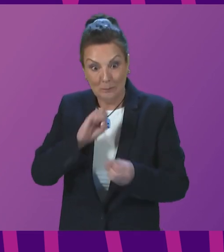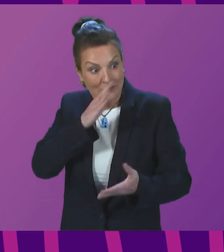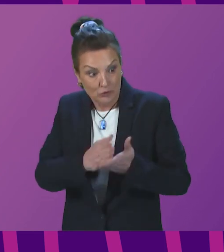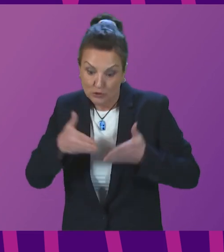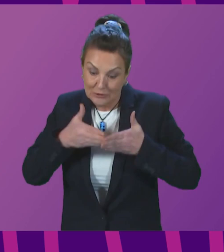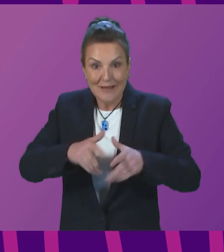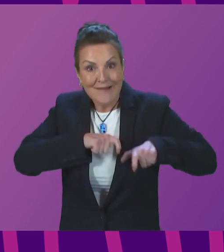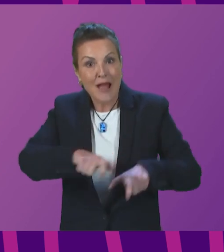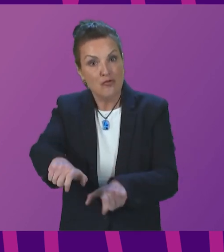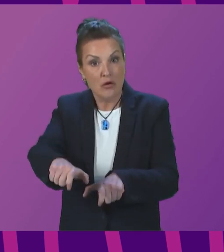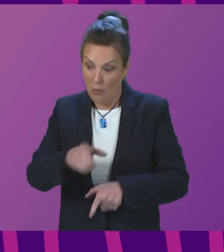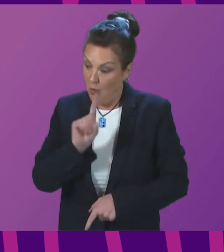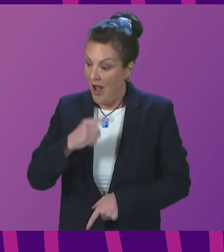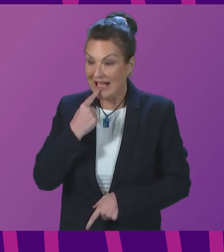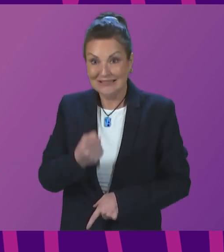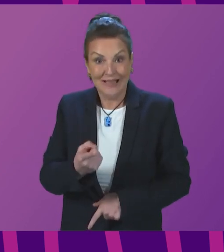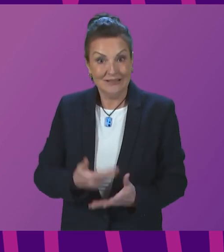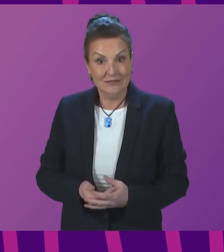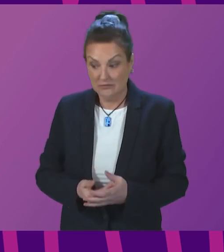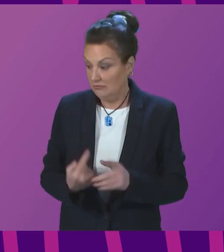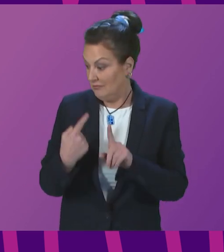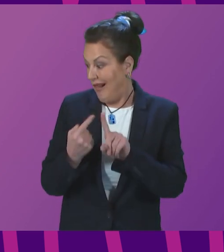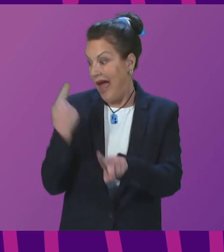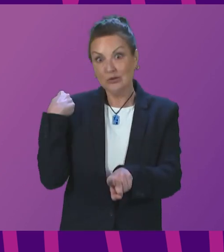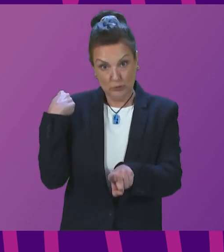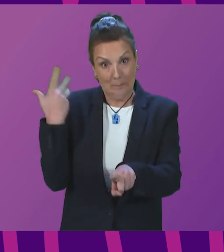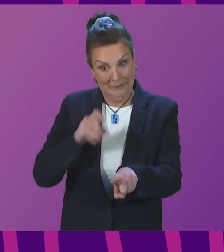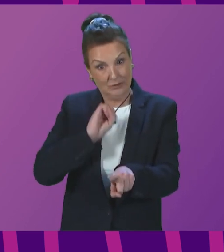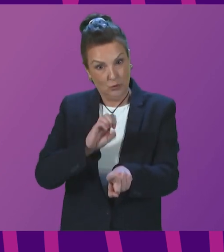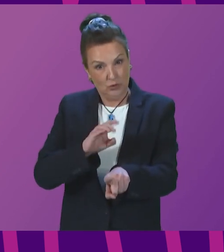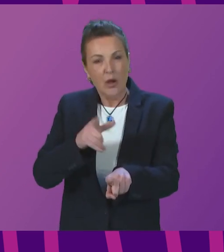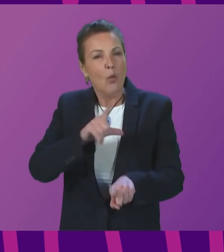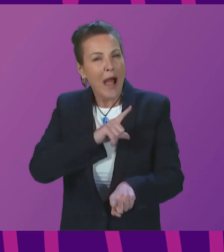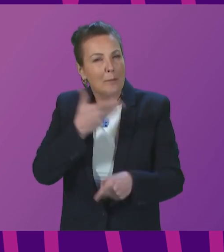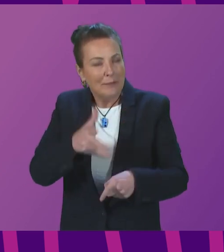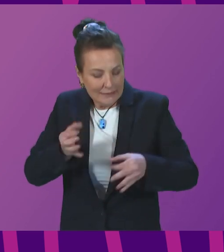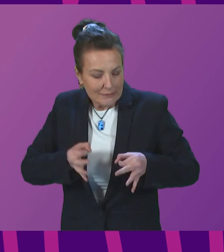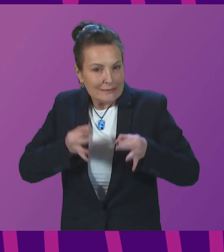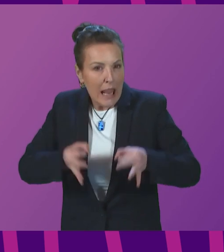As I set out at First Minister’s question time last week, the delays to the timetable